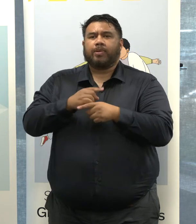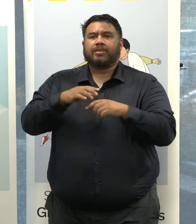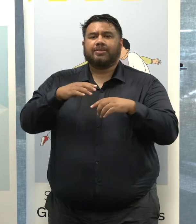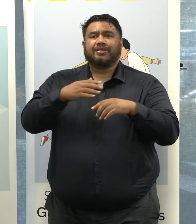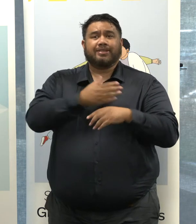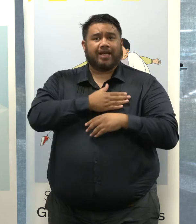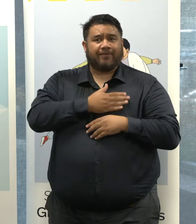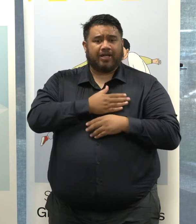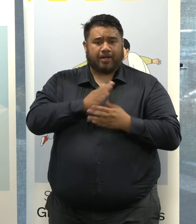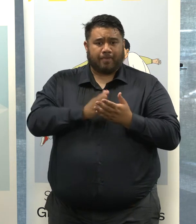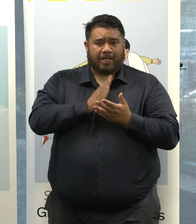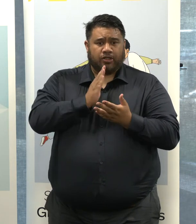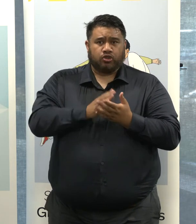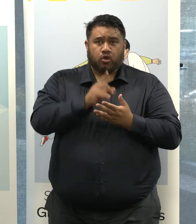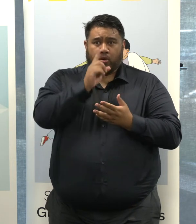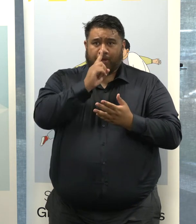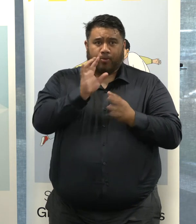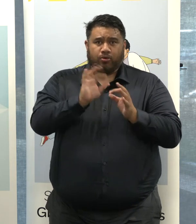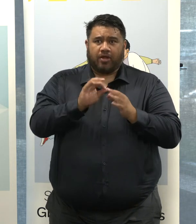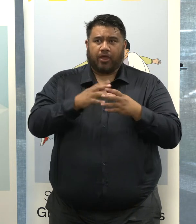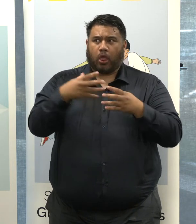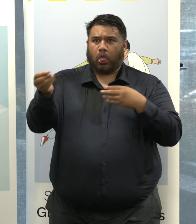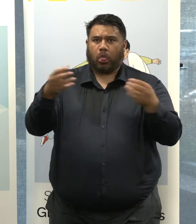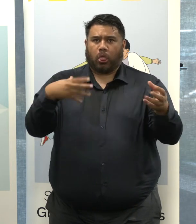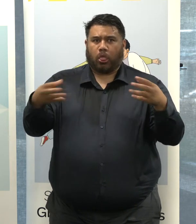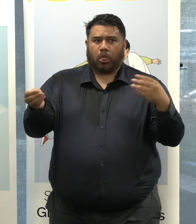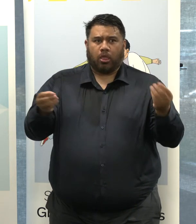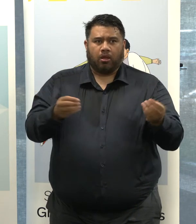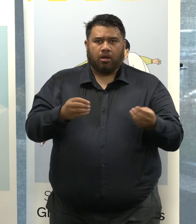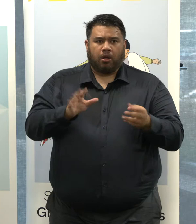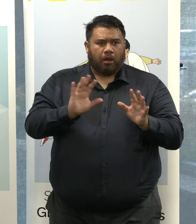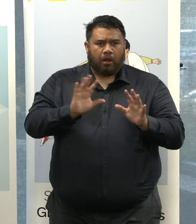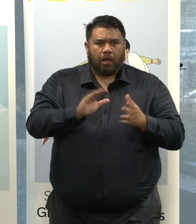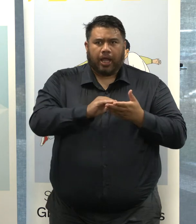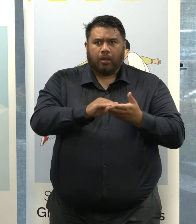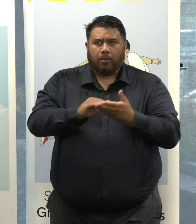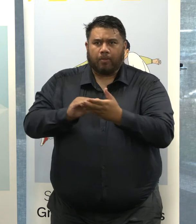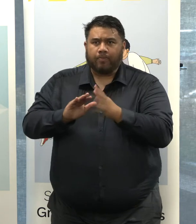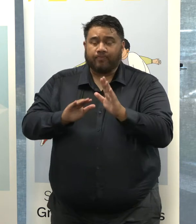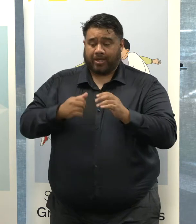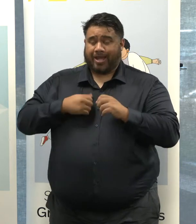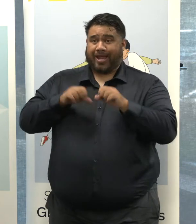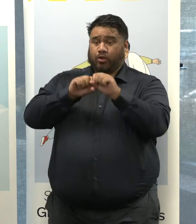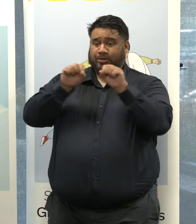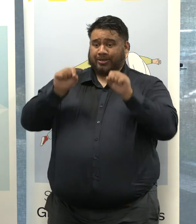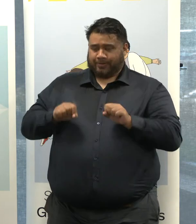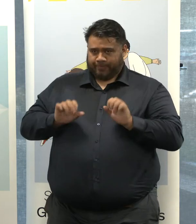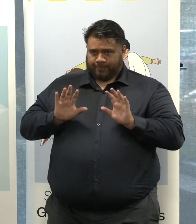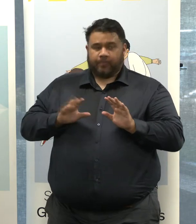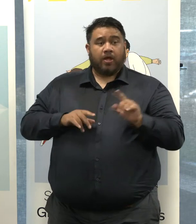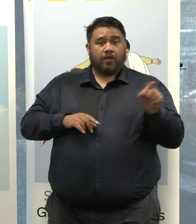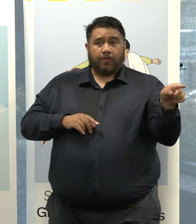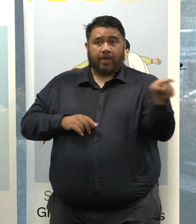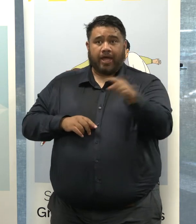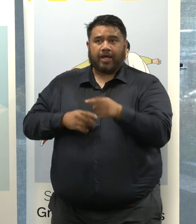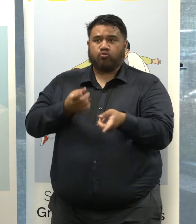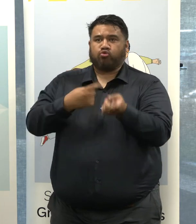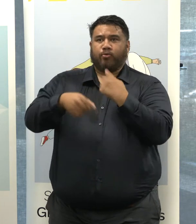that may not be available and so it is quite tricky to make sure we are keeping up, I think as far as the safety nets and people falling through the